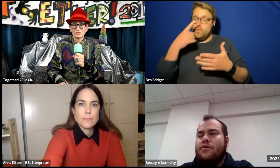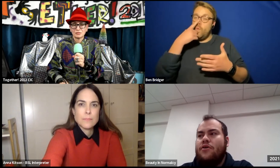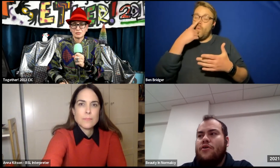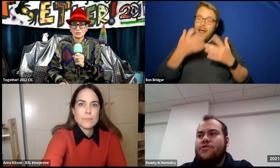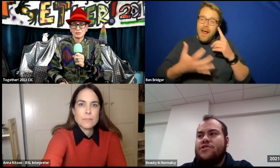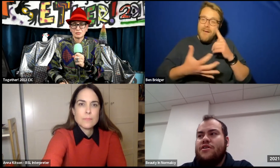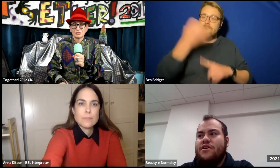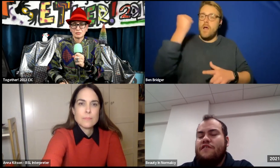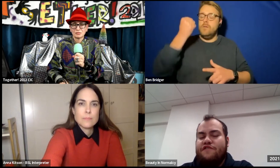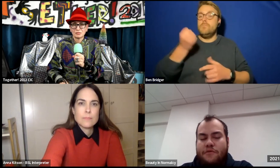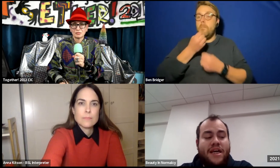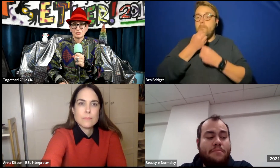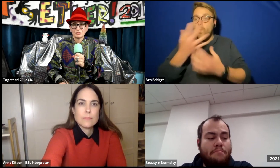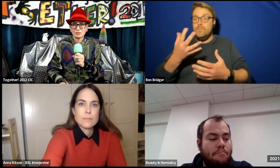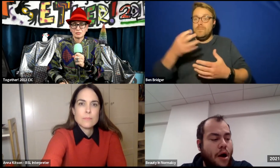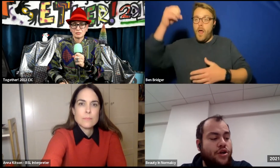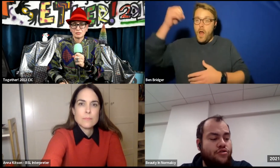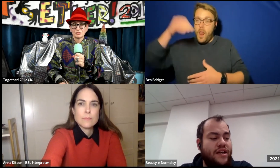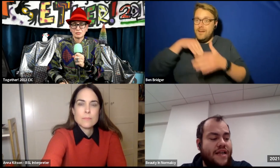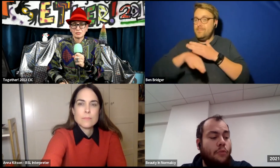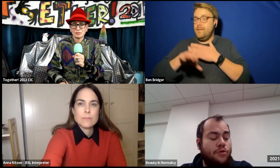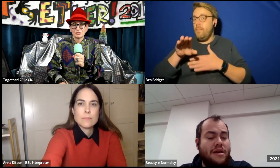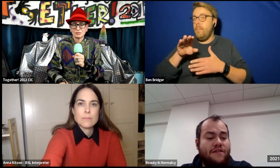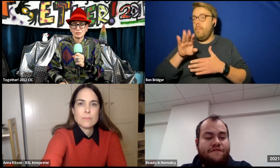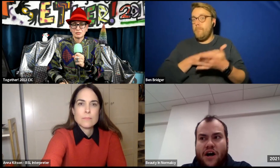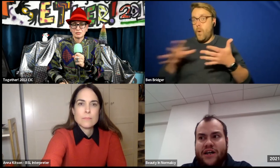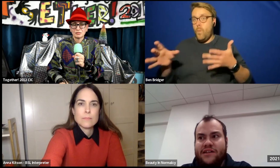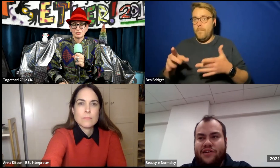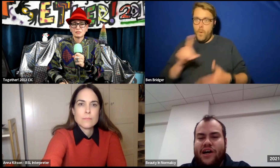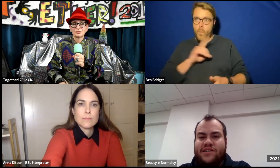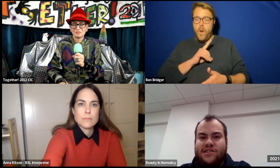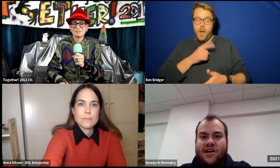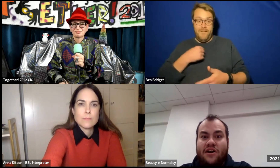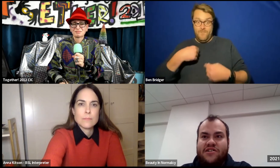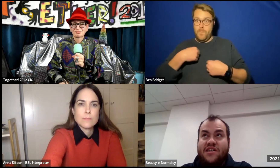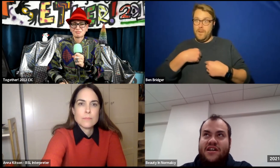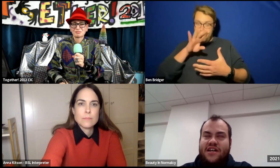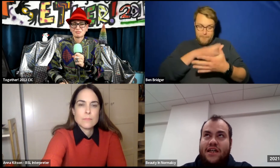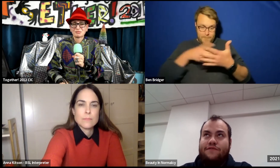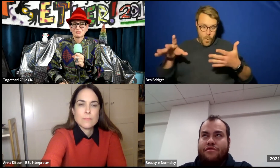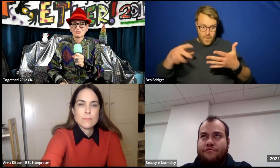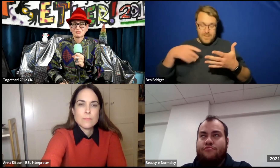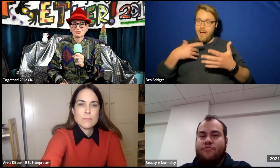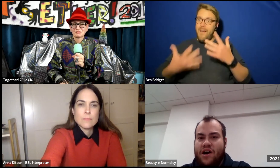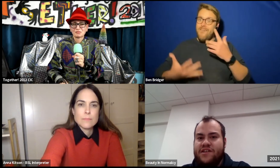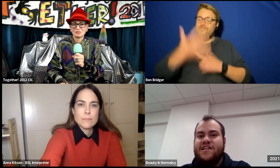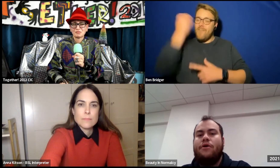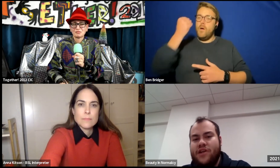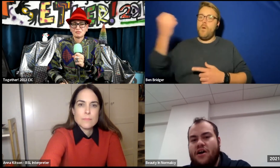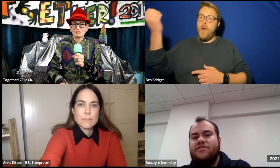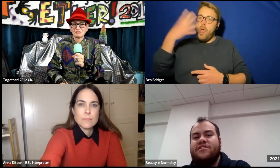and light in it, for me poetry has helped me find life in the darkness, even through writing about darkness,